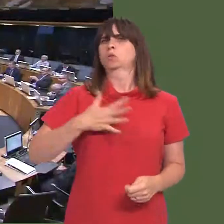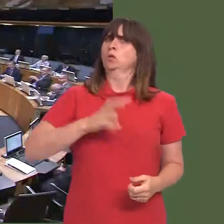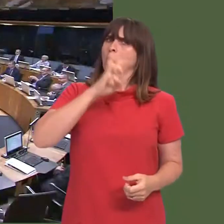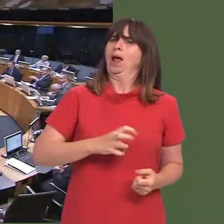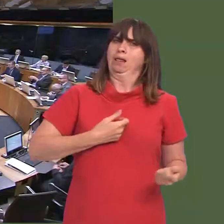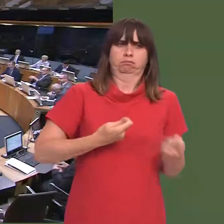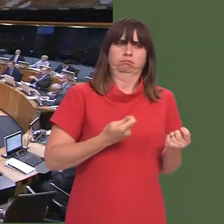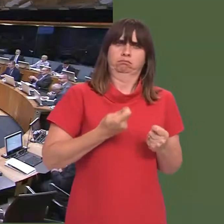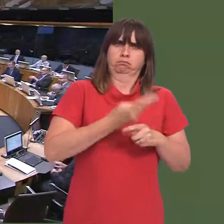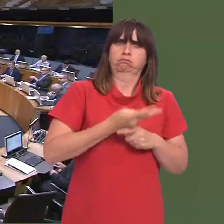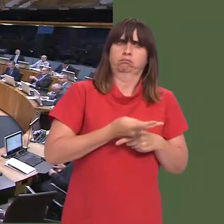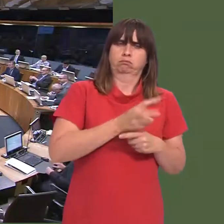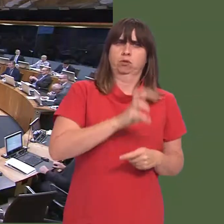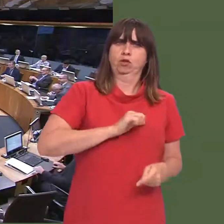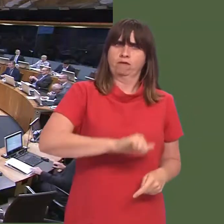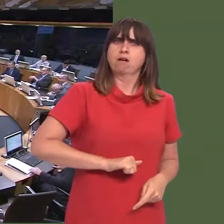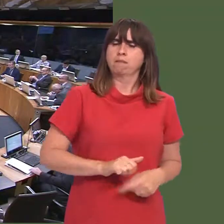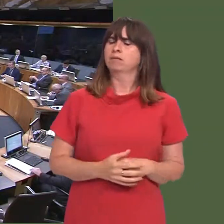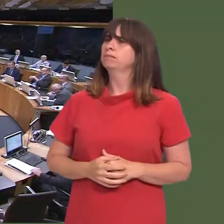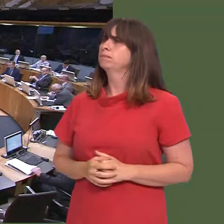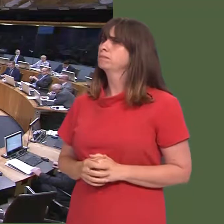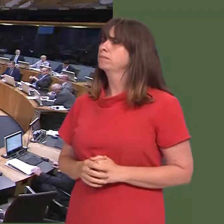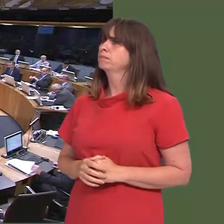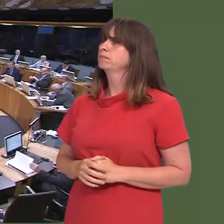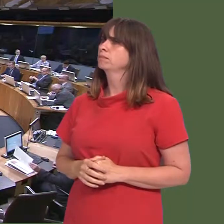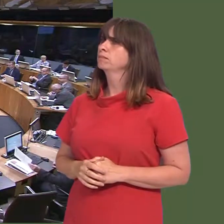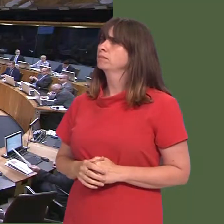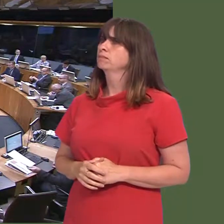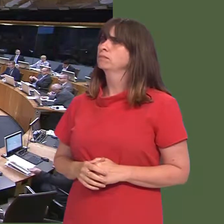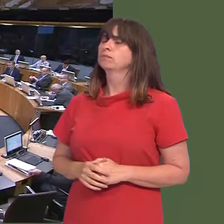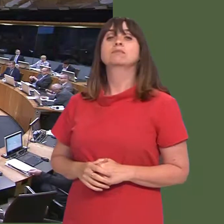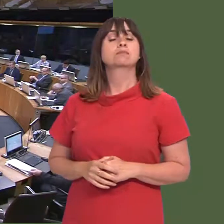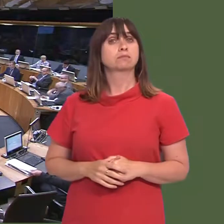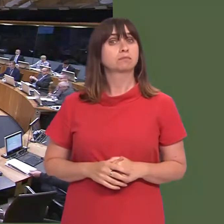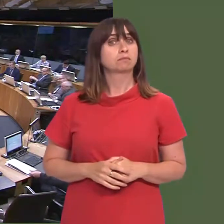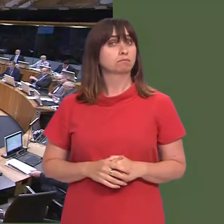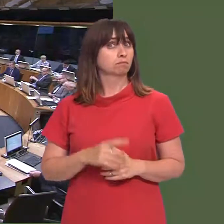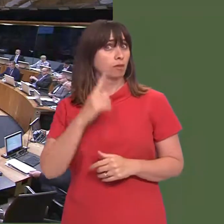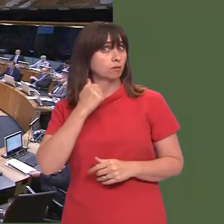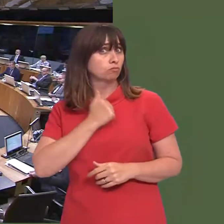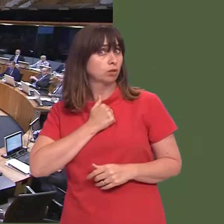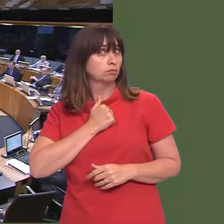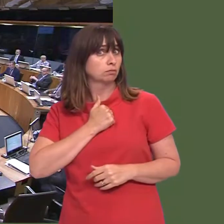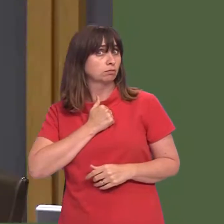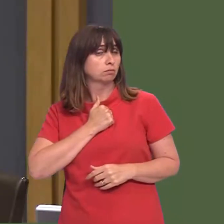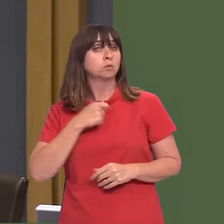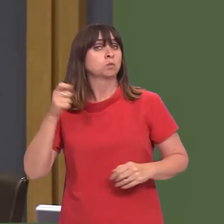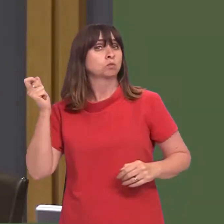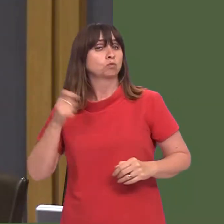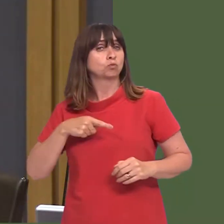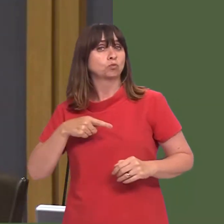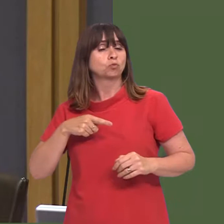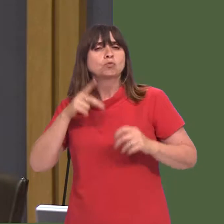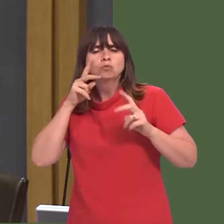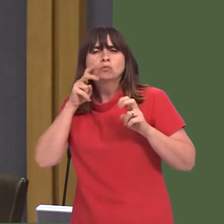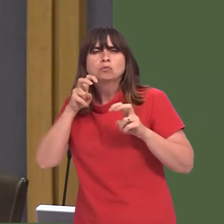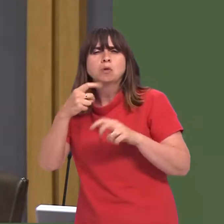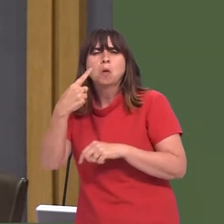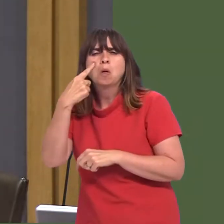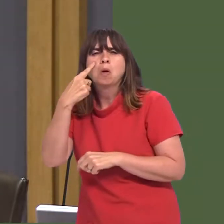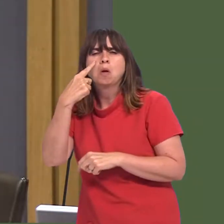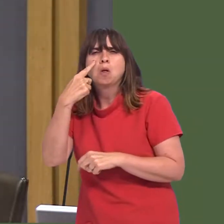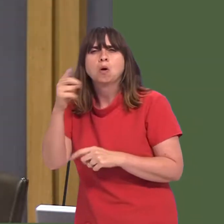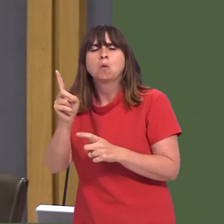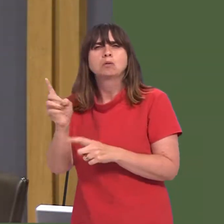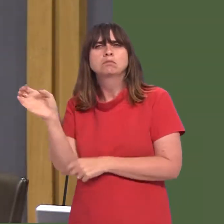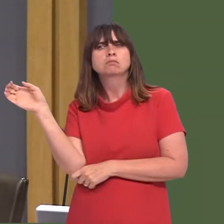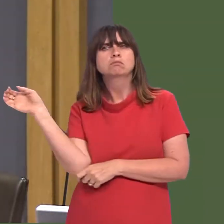Eluned Morgan: Does the First Minister agree that we should look into the possibility of